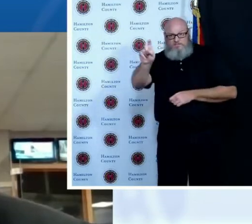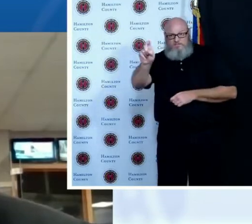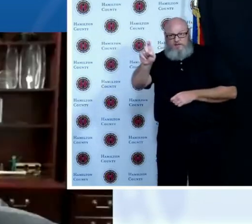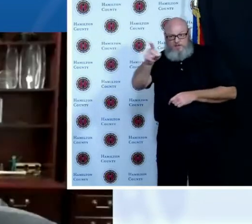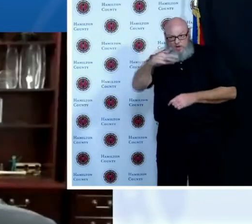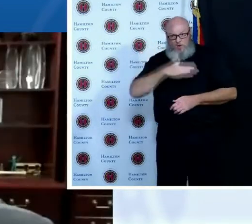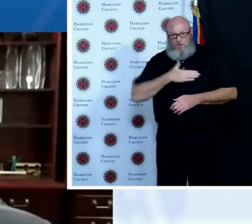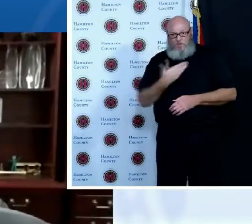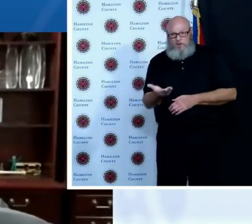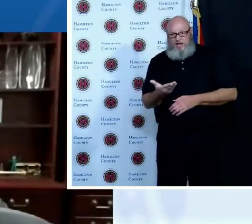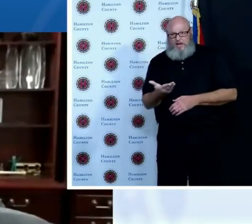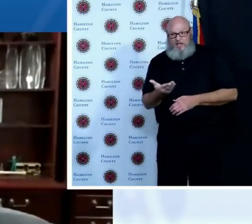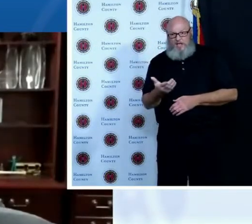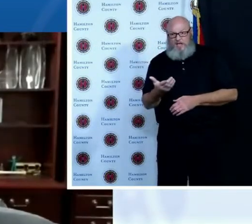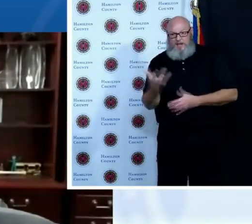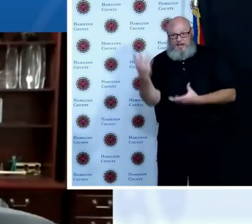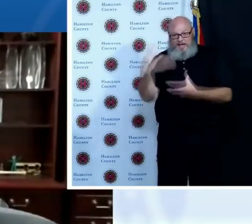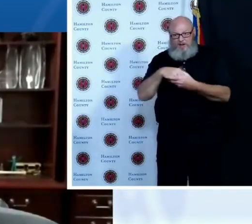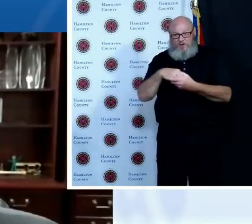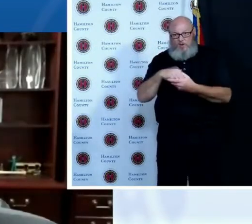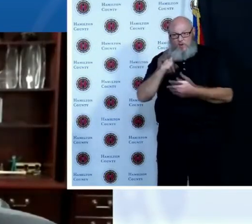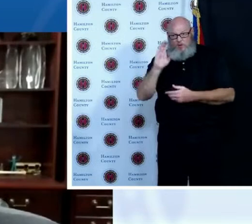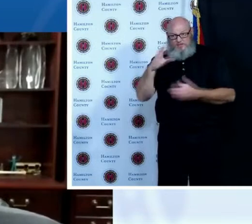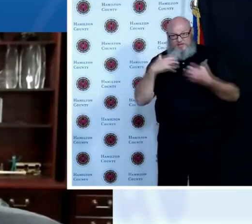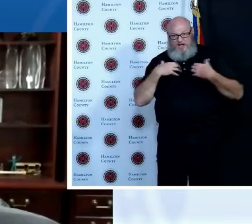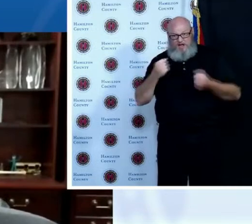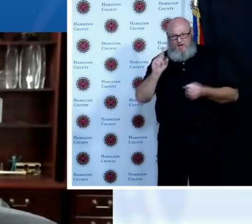certainly will and you know I think the issue that we look at in terms of the